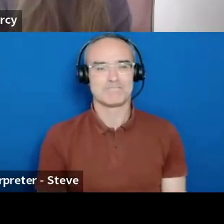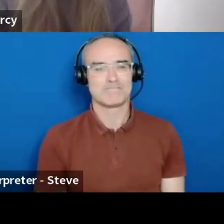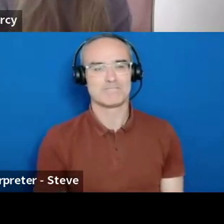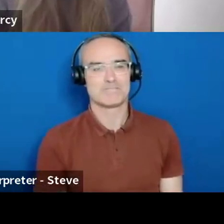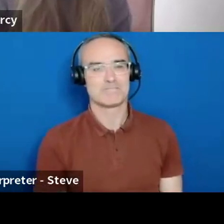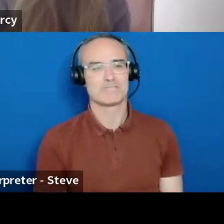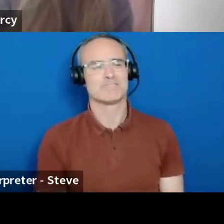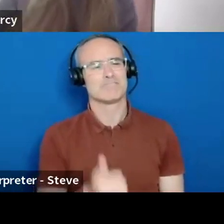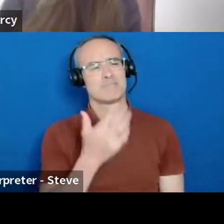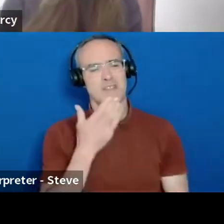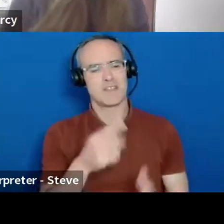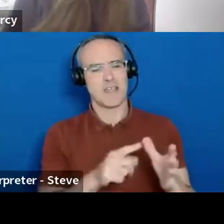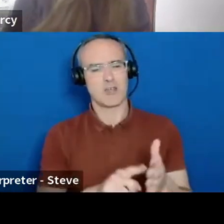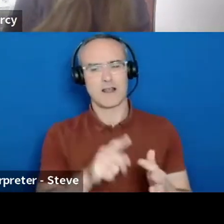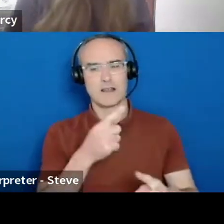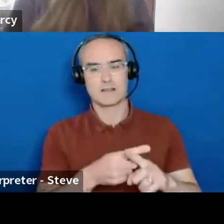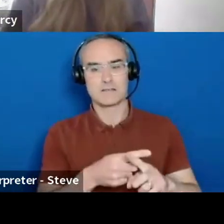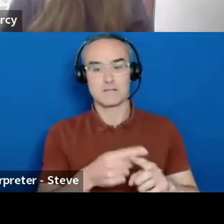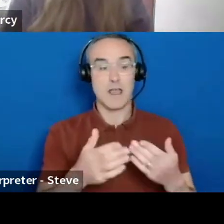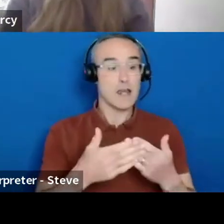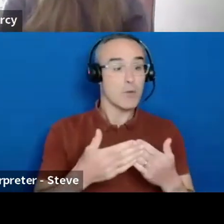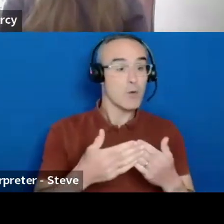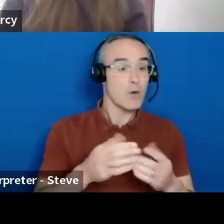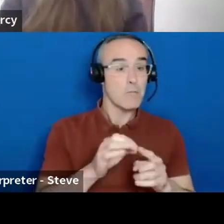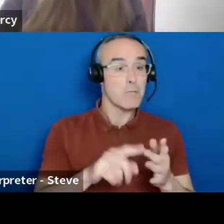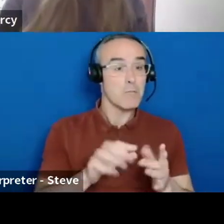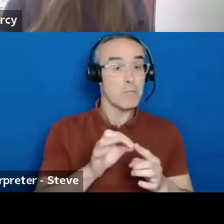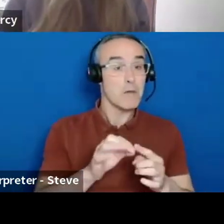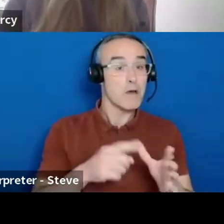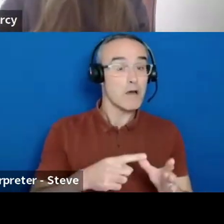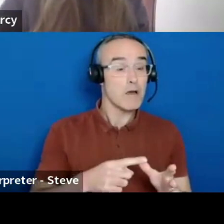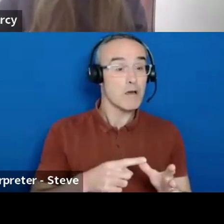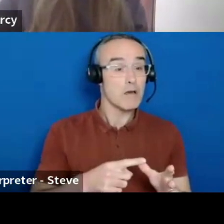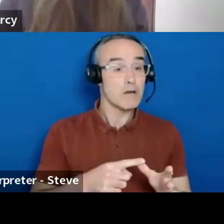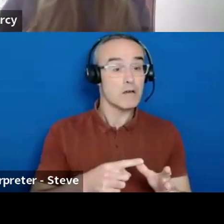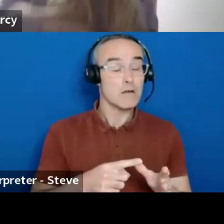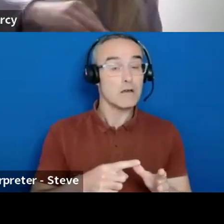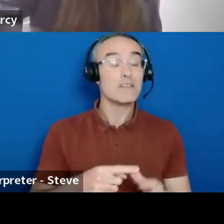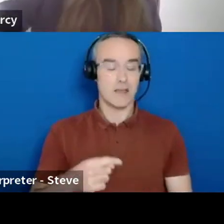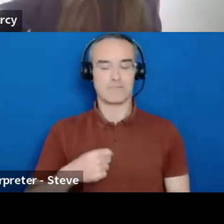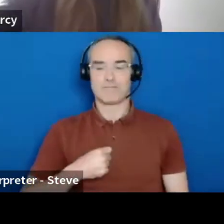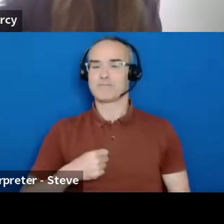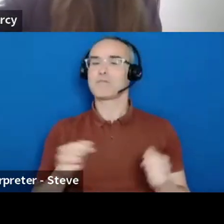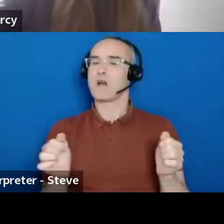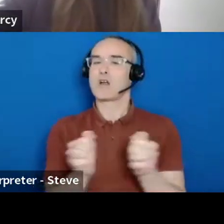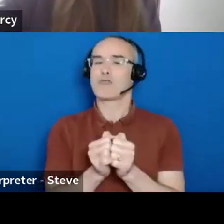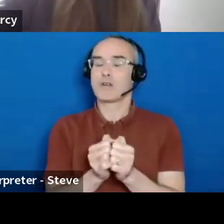Amelia: Thank you, Alex. Does any... Pippa, did you want Pippa: Yeah. I think I would, I would agree with that, and always seek feedback.